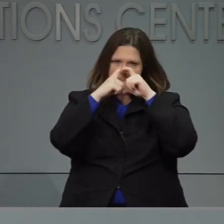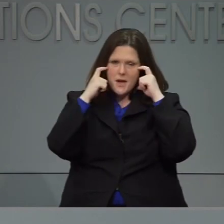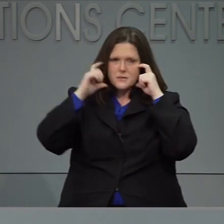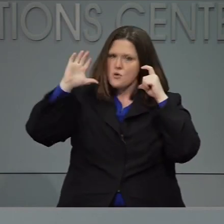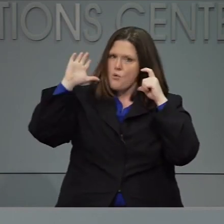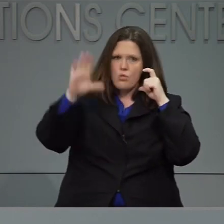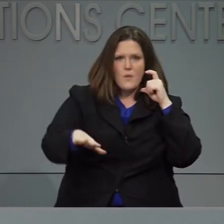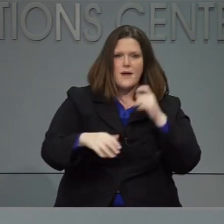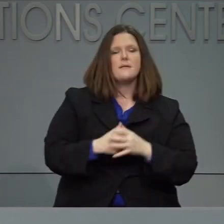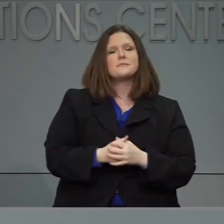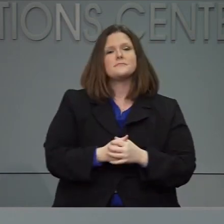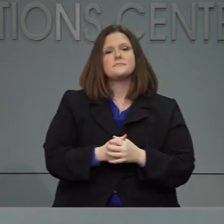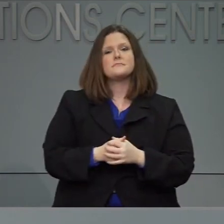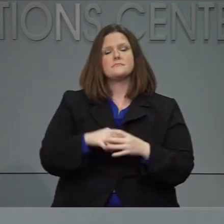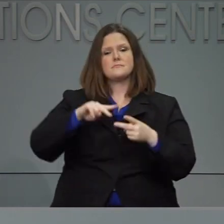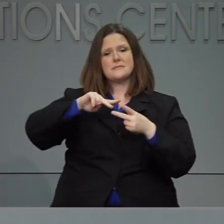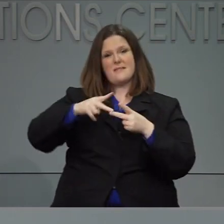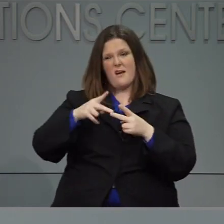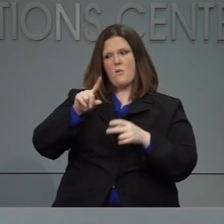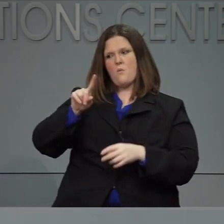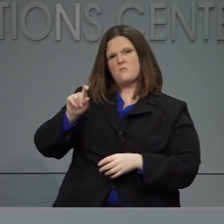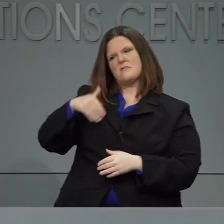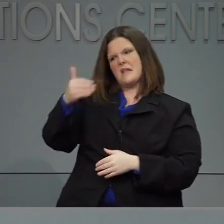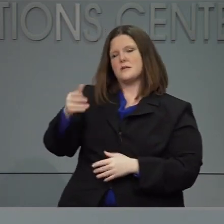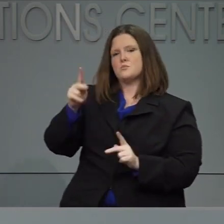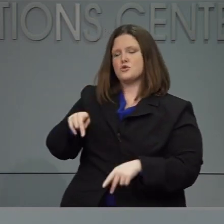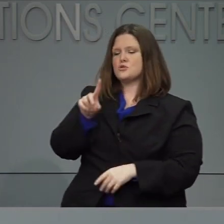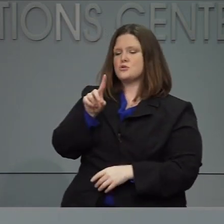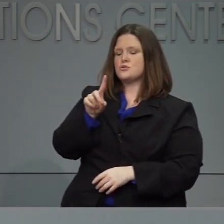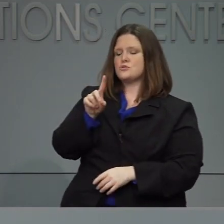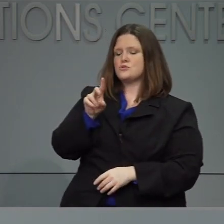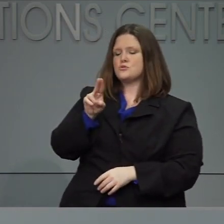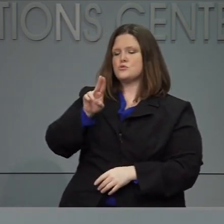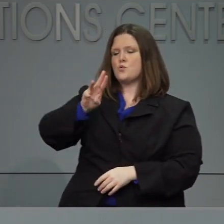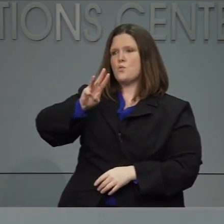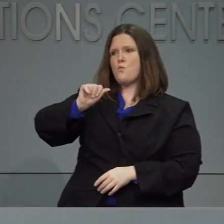OUR NEXT QUESTION IS FROM THE ONE WHO GUARD WITH ABC 11.